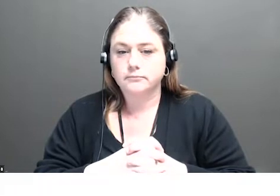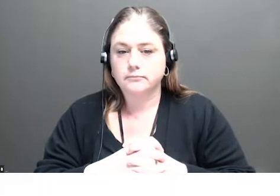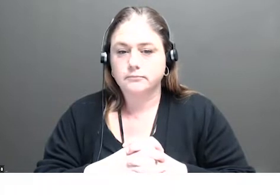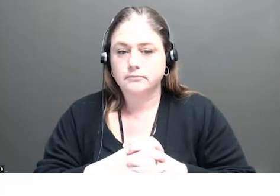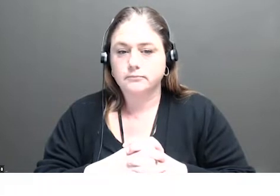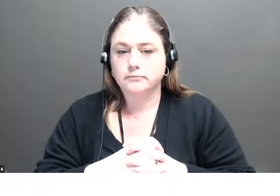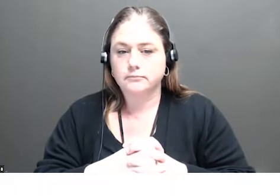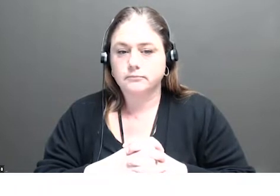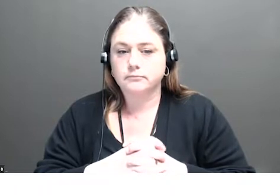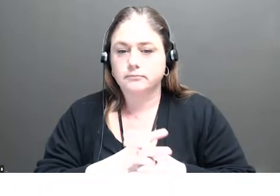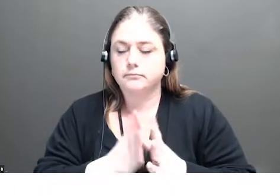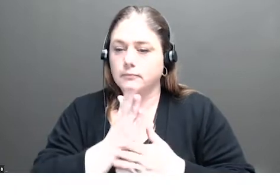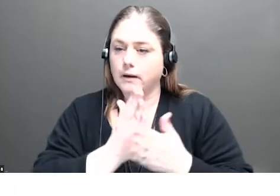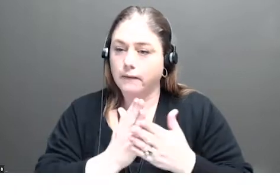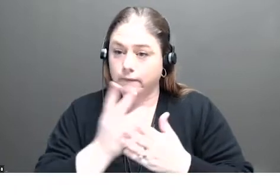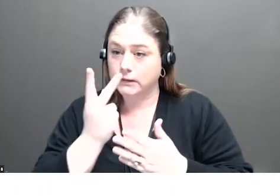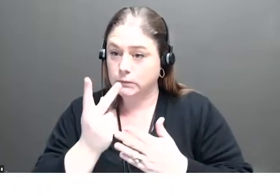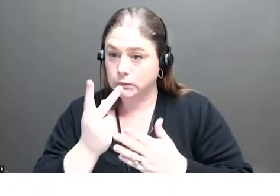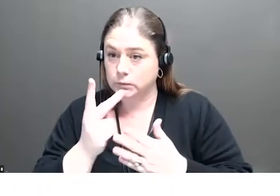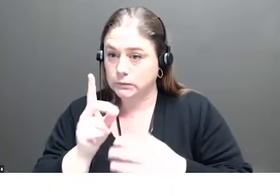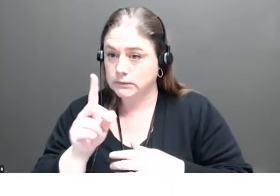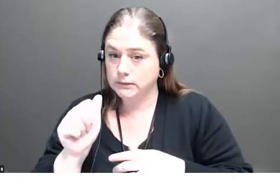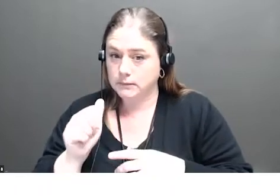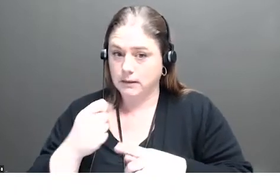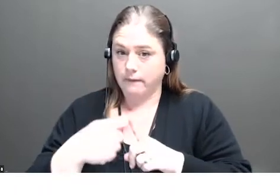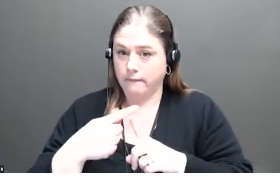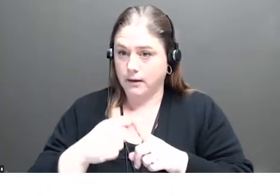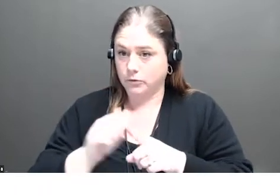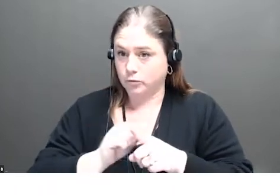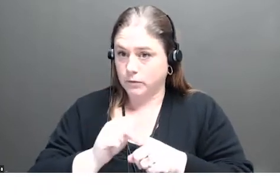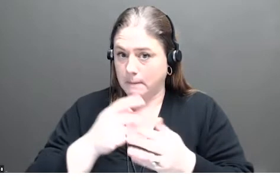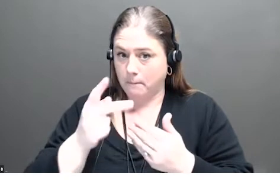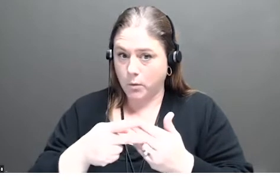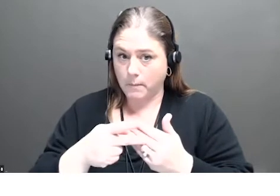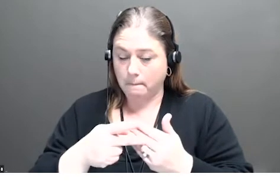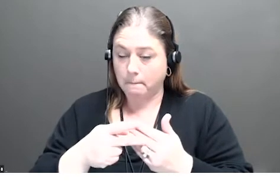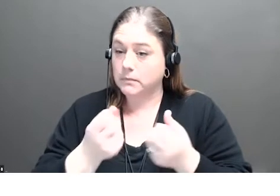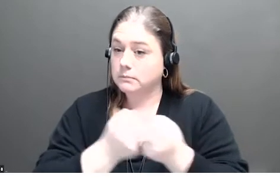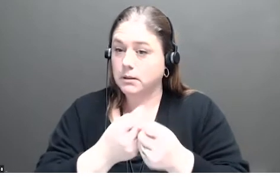The Disability Advantage Program. This project is sponsored by the city of Toronto.